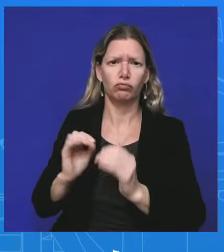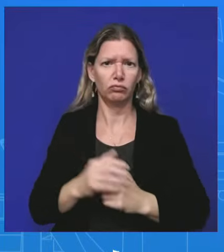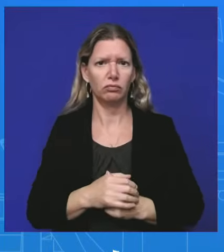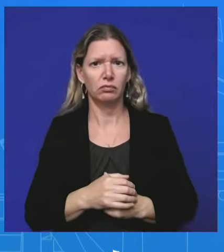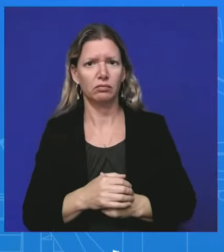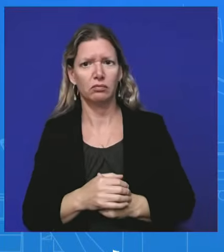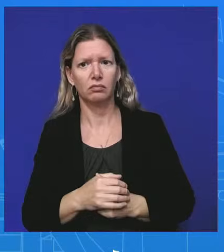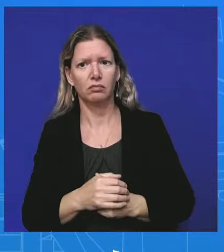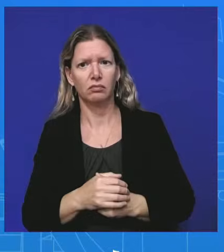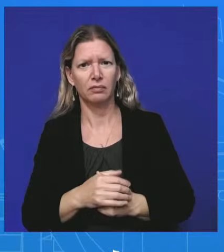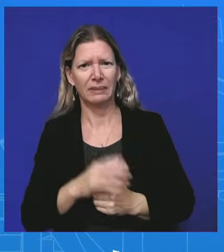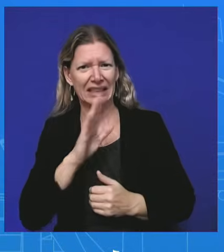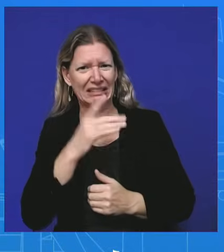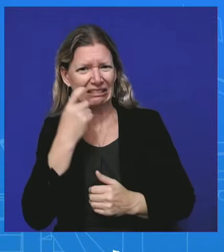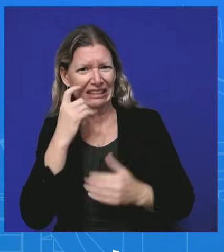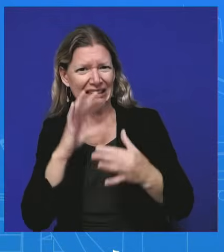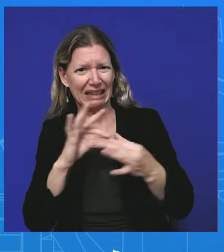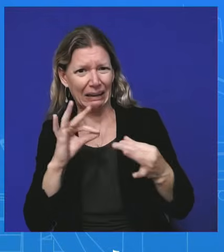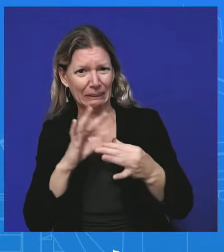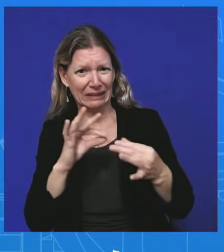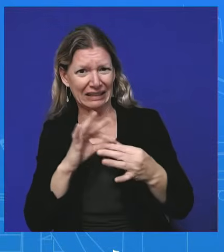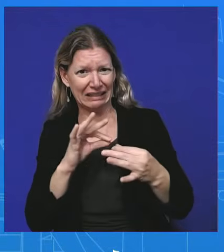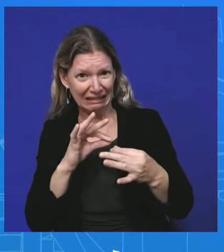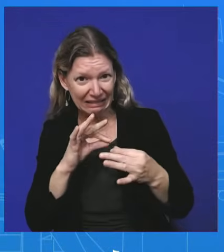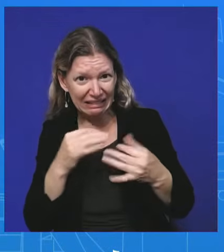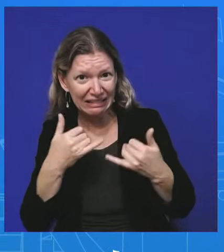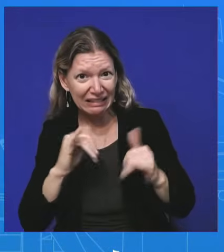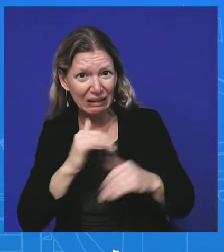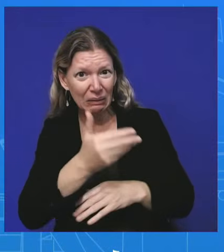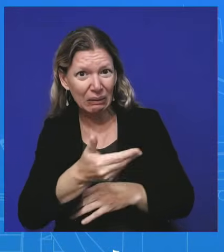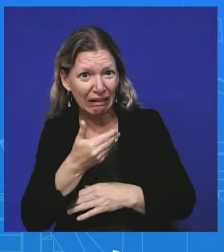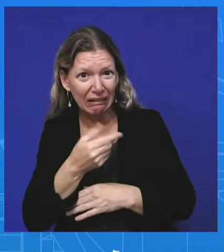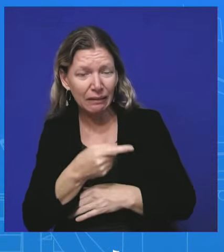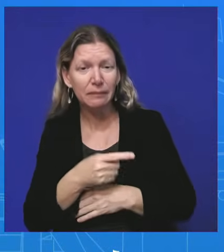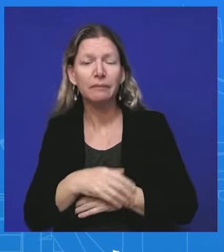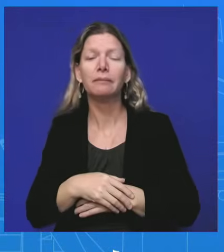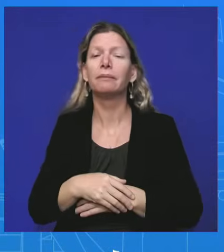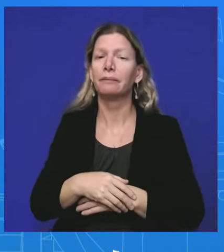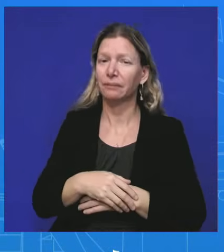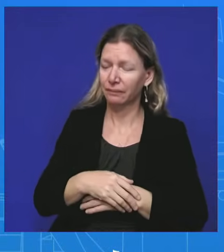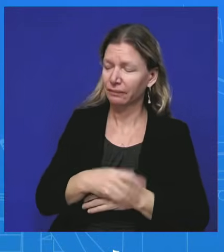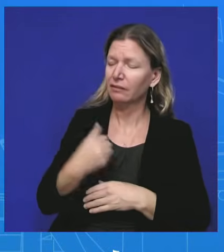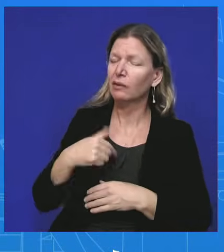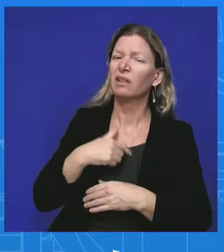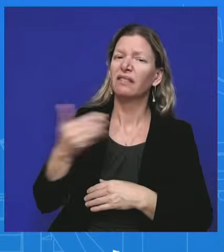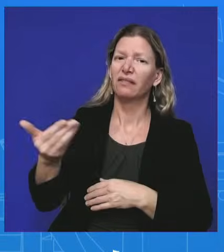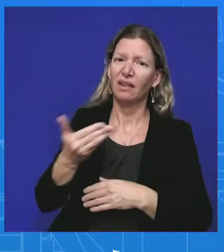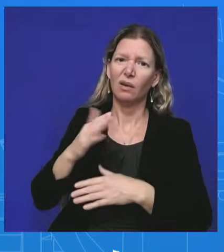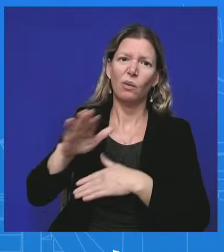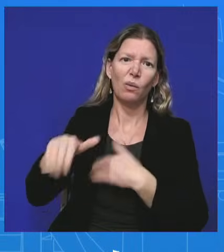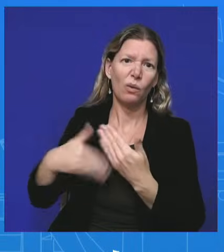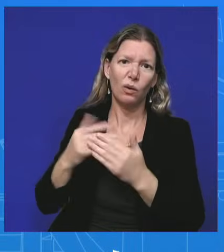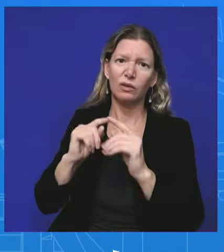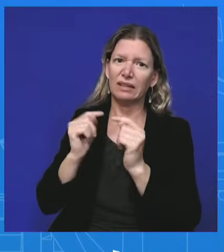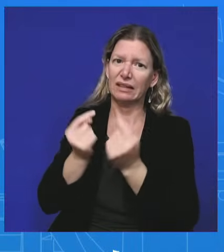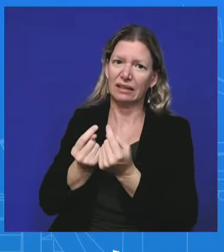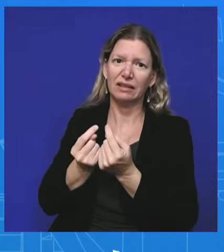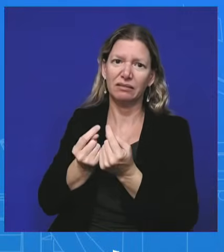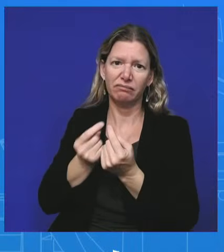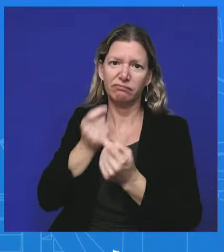It's an invat- -- invitation that goes to the team. And so, it's up to the team who comes and who doesn't come. That's the way it usually works. Go ahead, Selina.